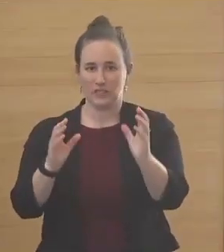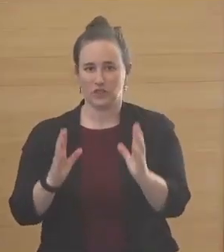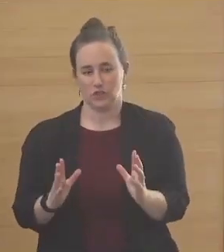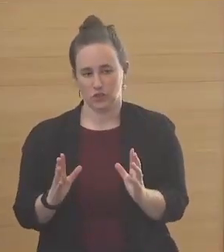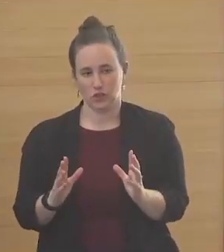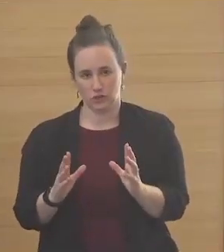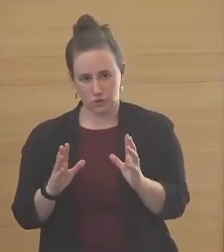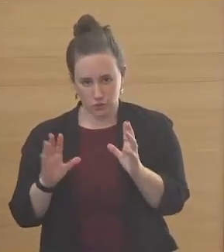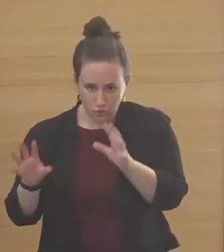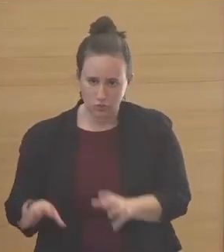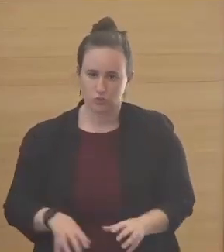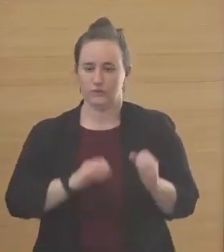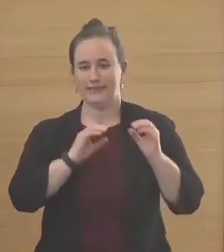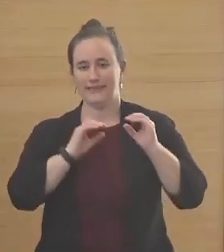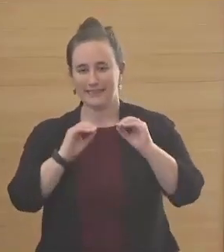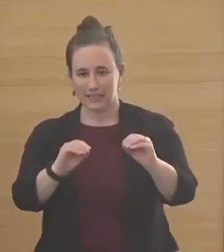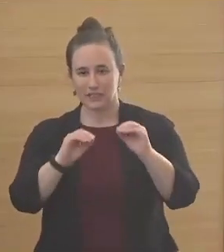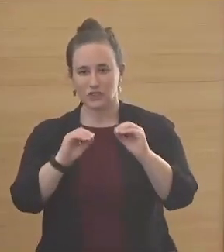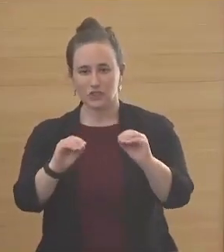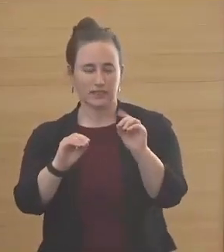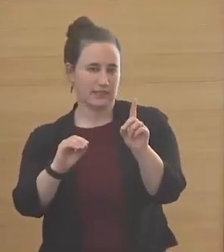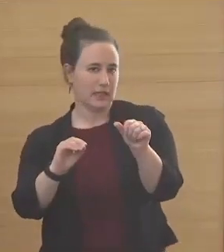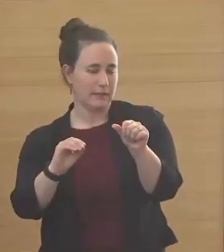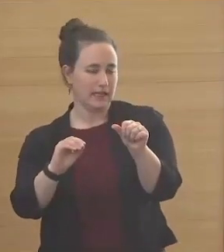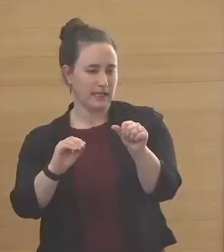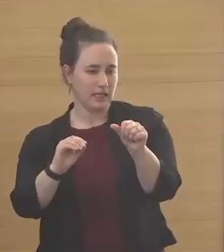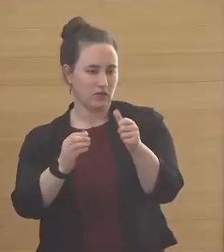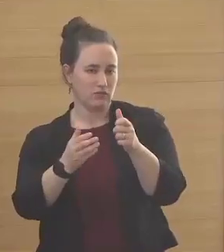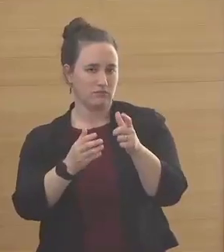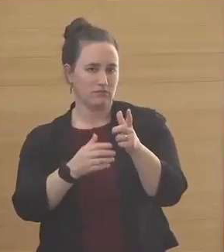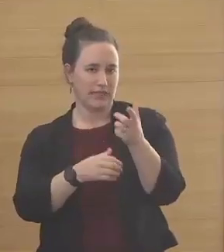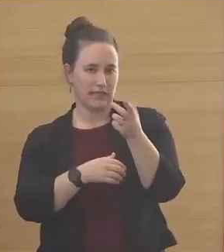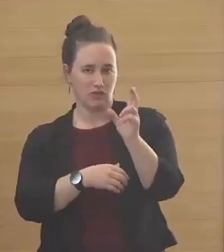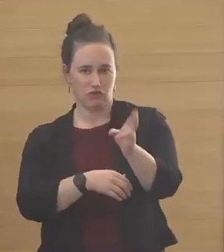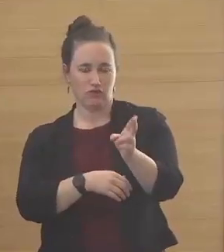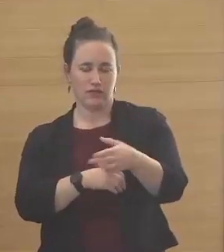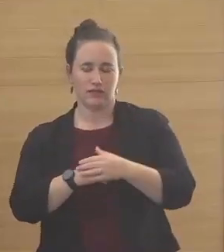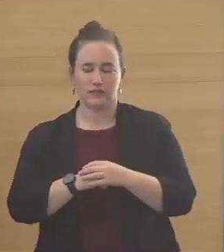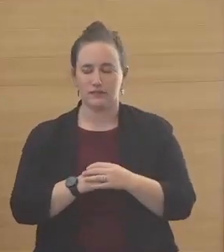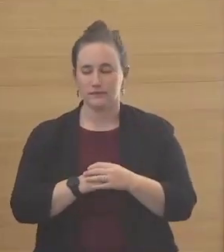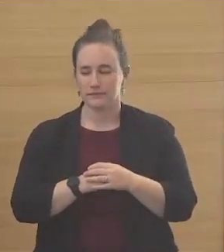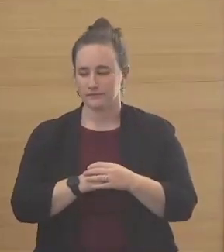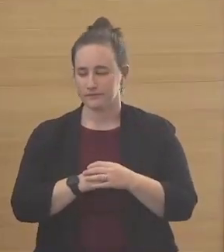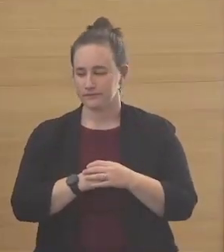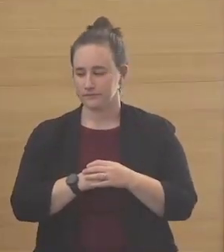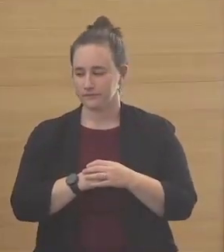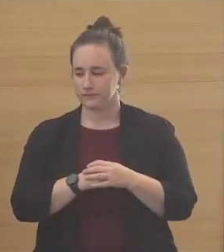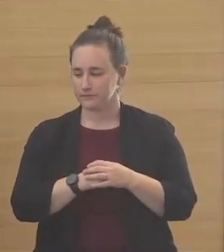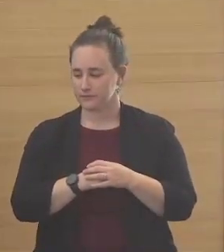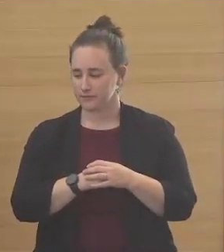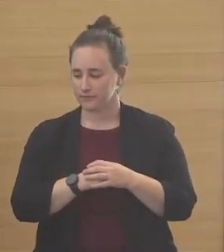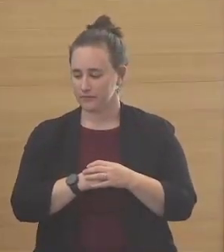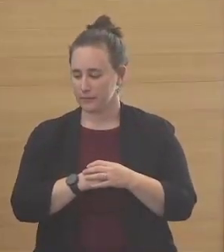to teach disability history.